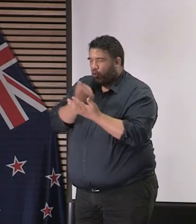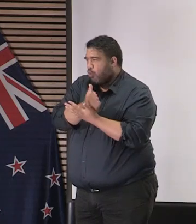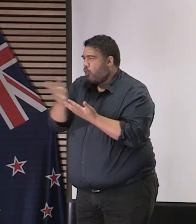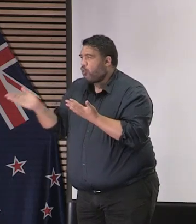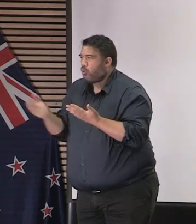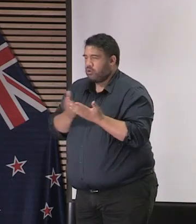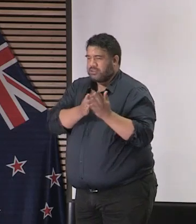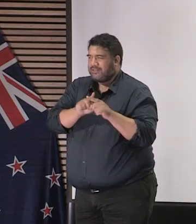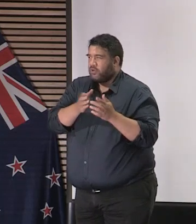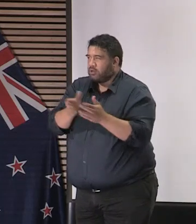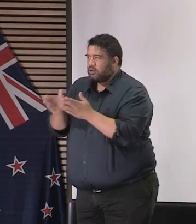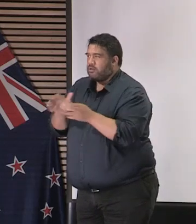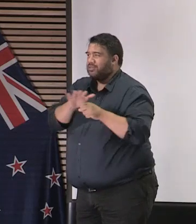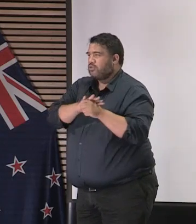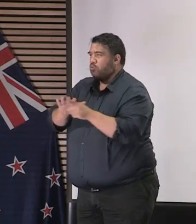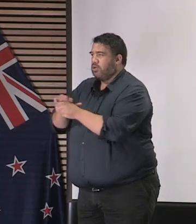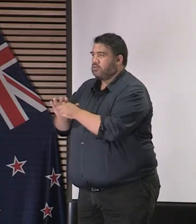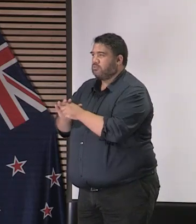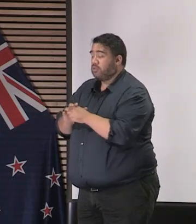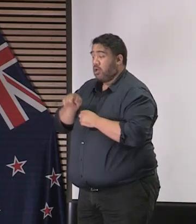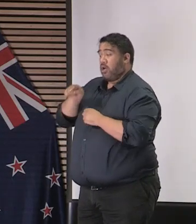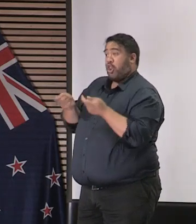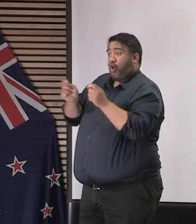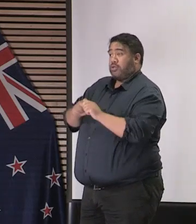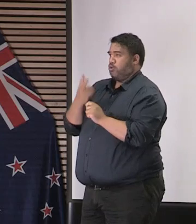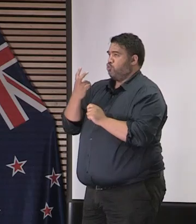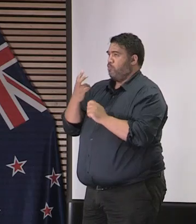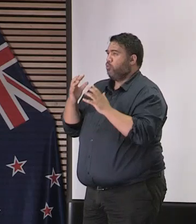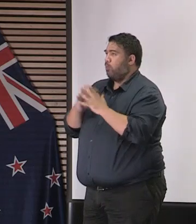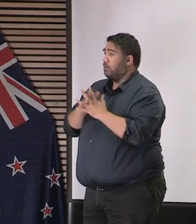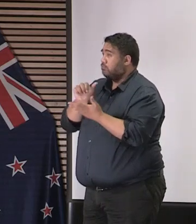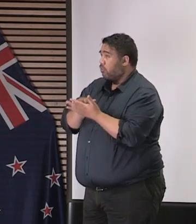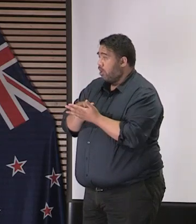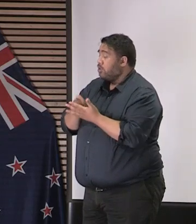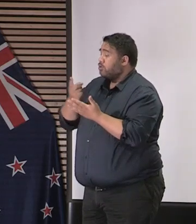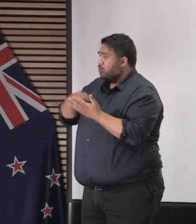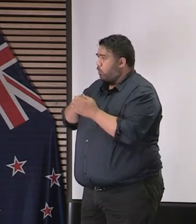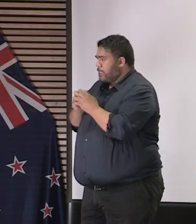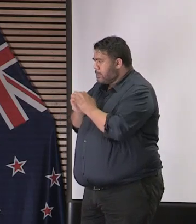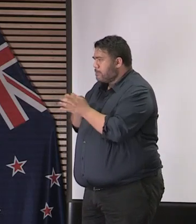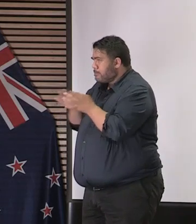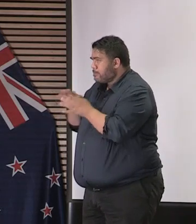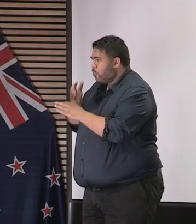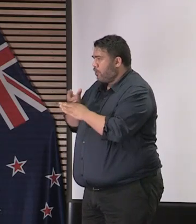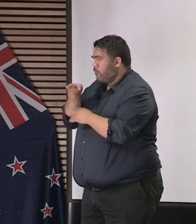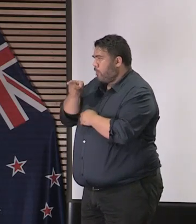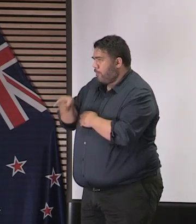through all of those scene arrows. We still have -- scenarios, we still have at